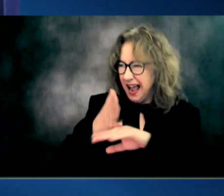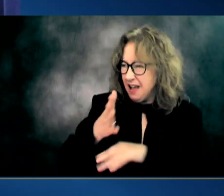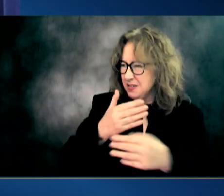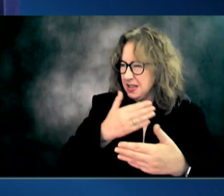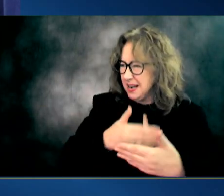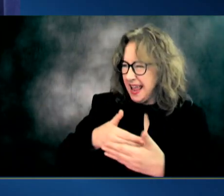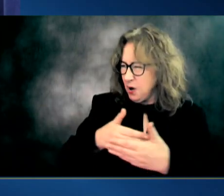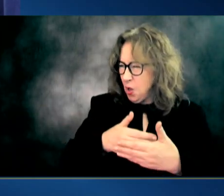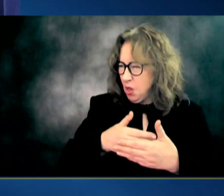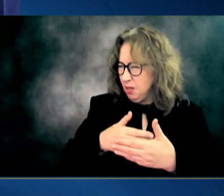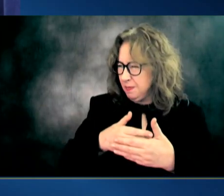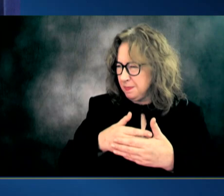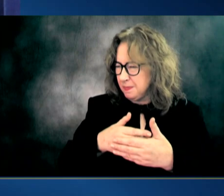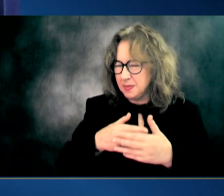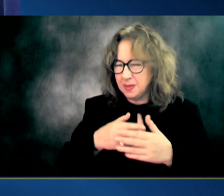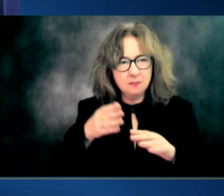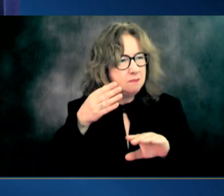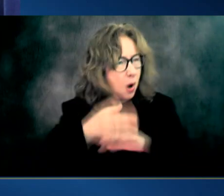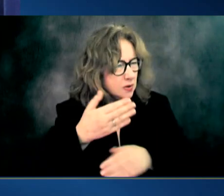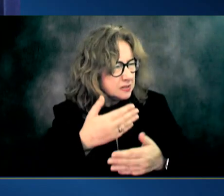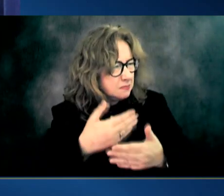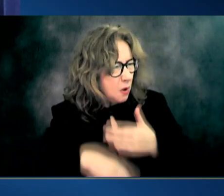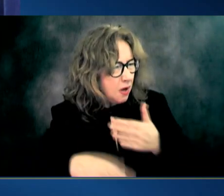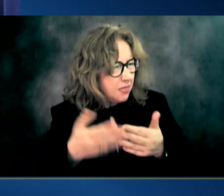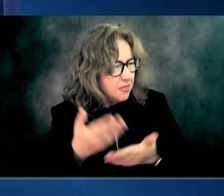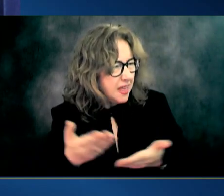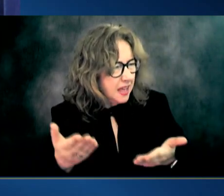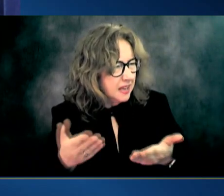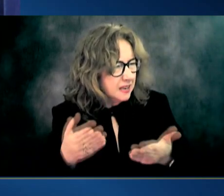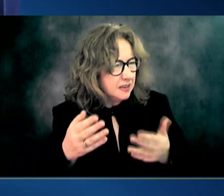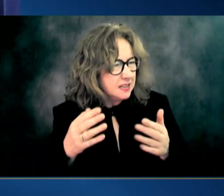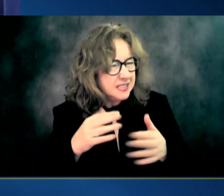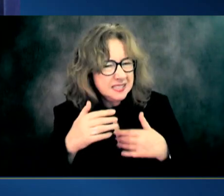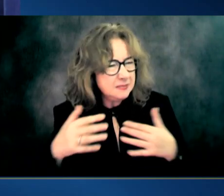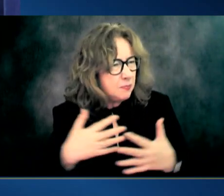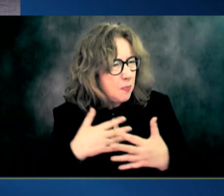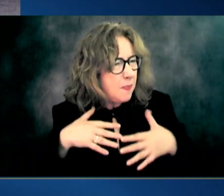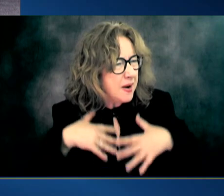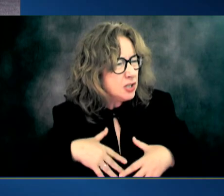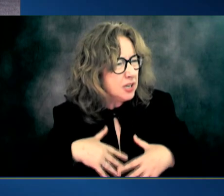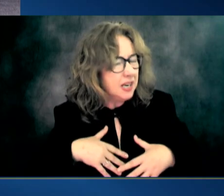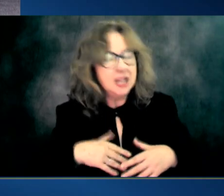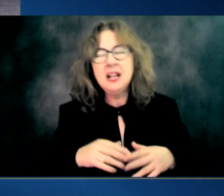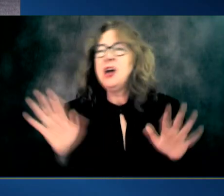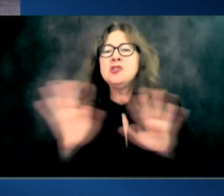Lydia Pecker: Maternal postpartum depression? Wunmi Mosaku: The fear of being -- Lydia Pecker: Just being a mother. Wunmi Mosaku: -- of having a baby.